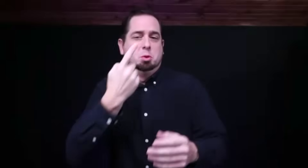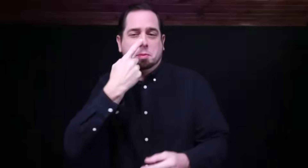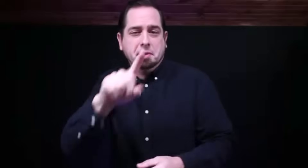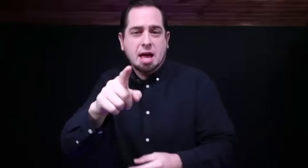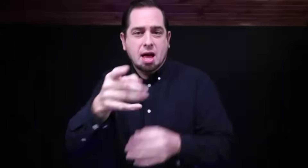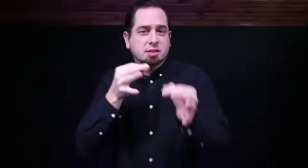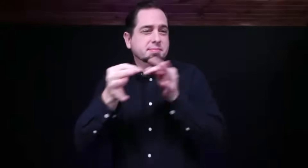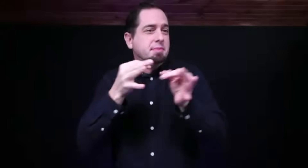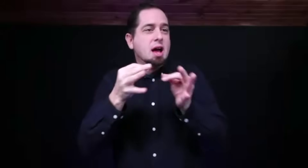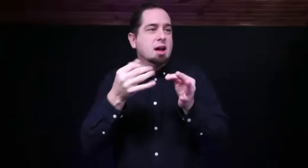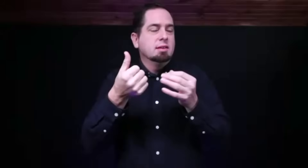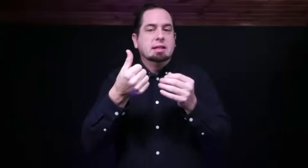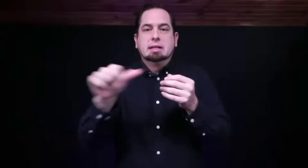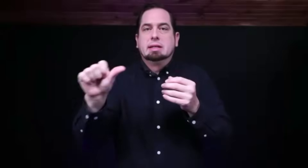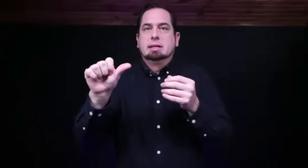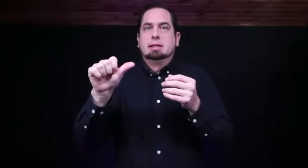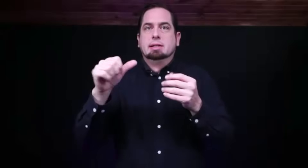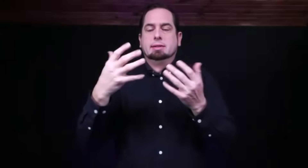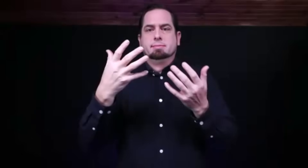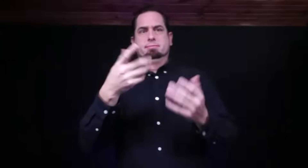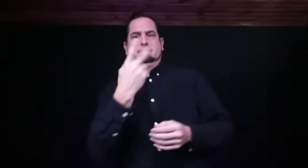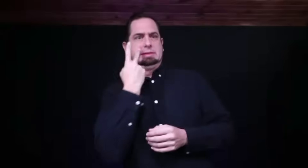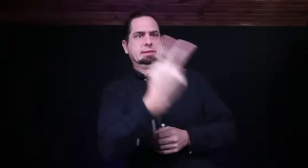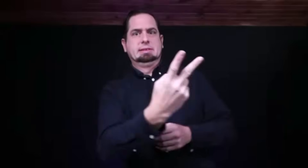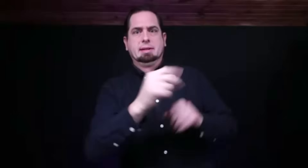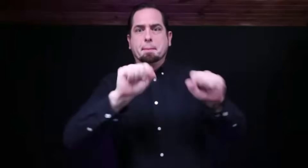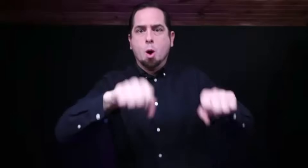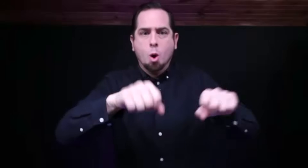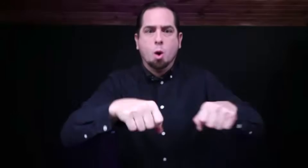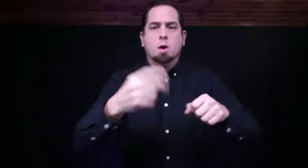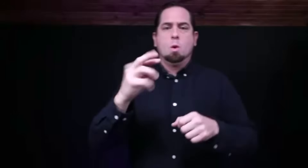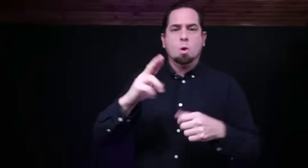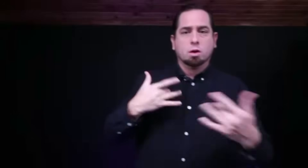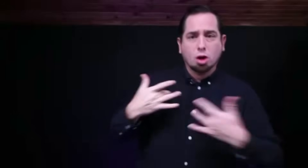Do you mind explaining what possibilities you see or